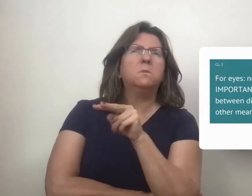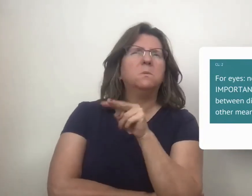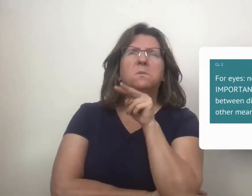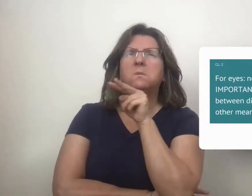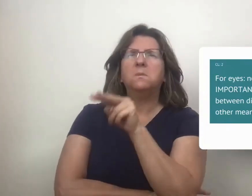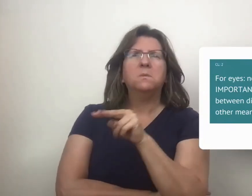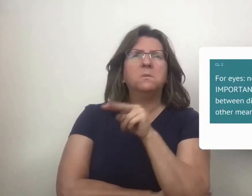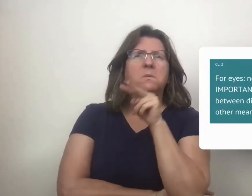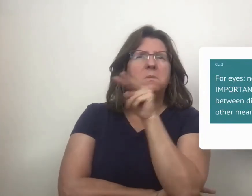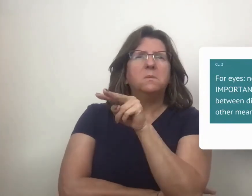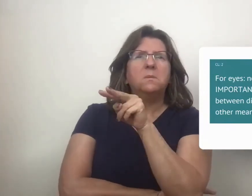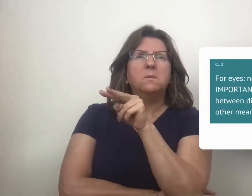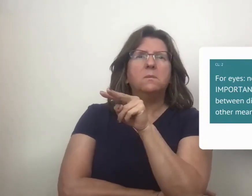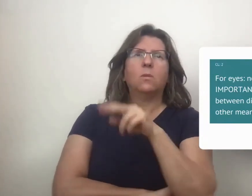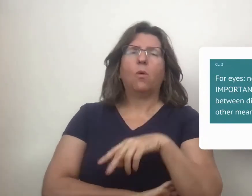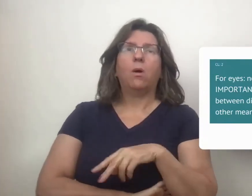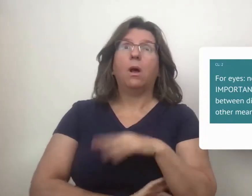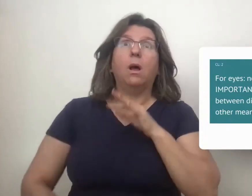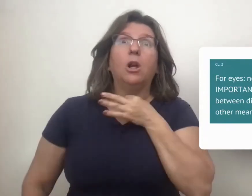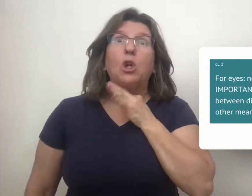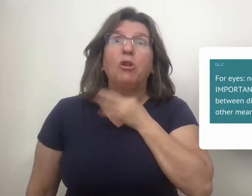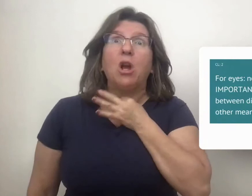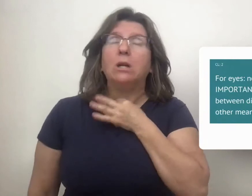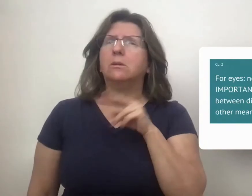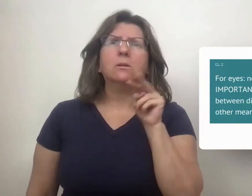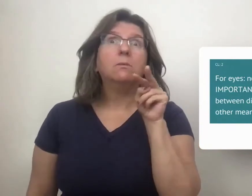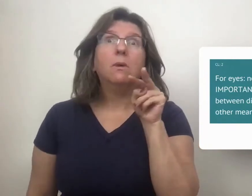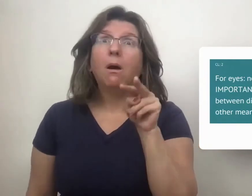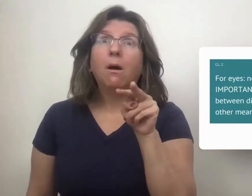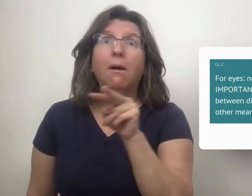Non-manual signals are important. See the difference in how the eyes look?